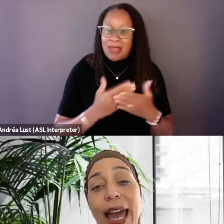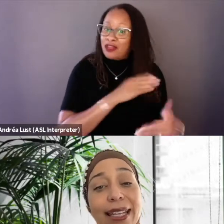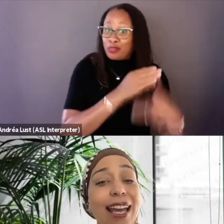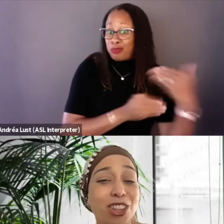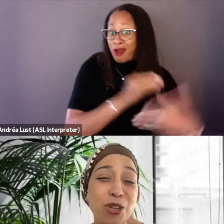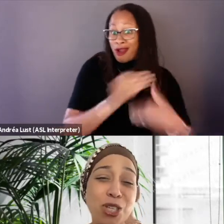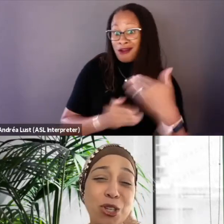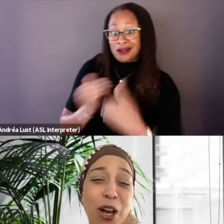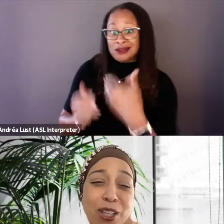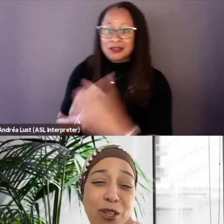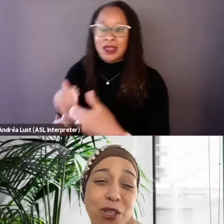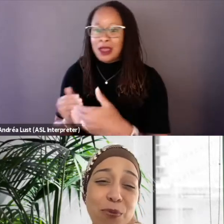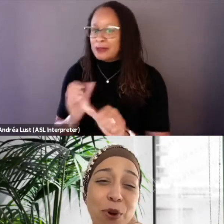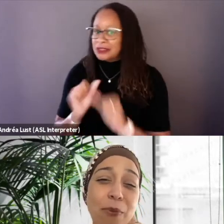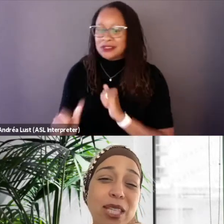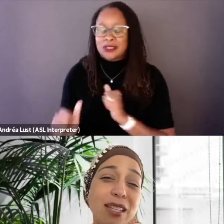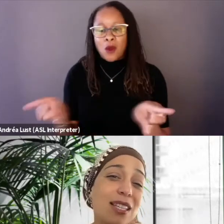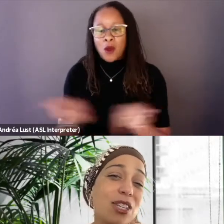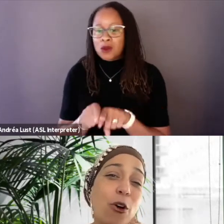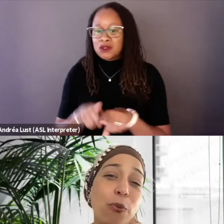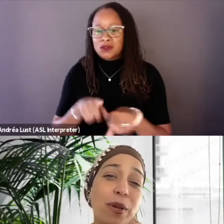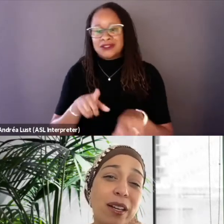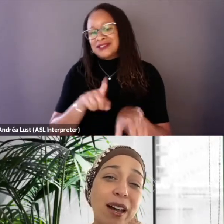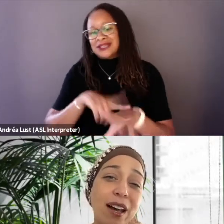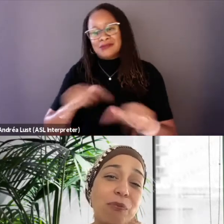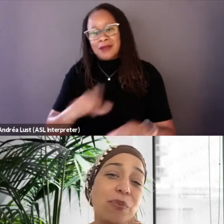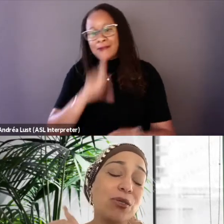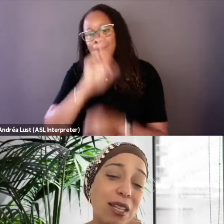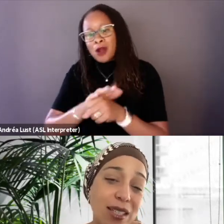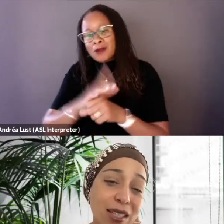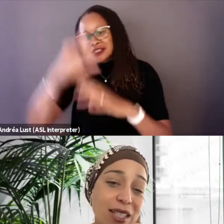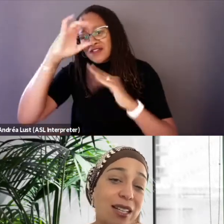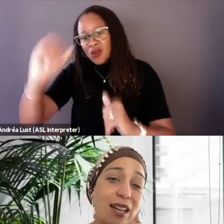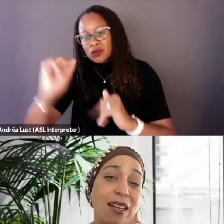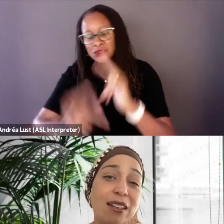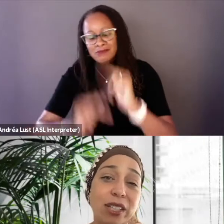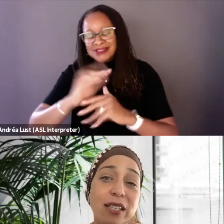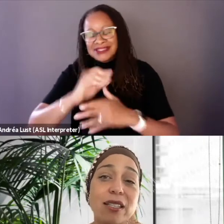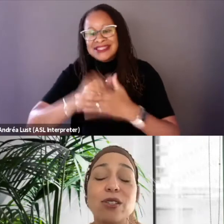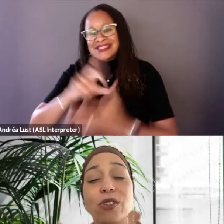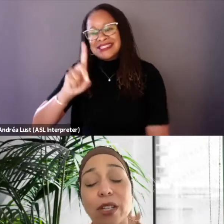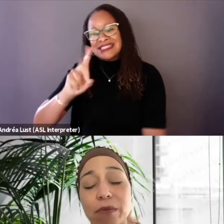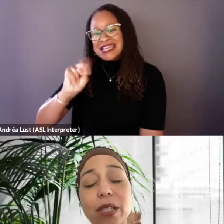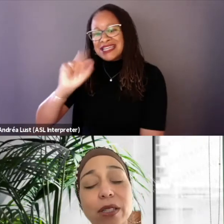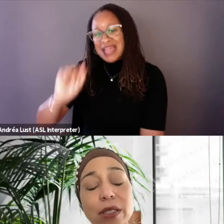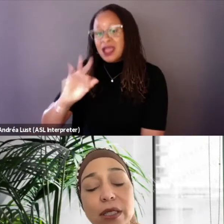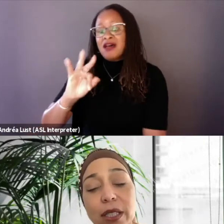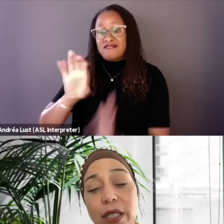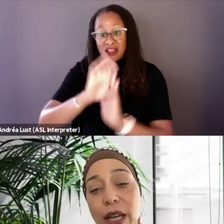And yet there is still also this promise and this hope built into the DNA of the constitution and built into the DNA